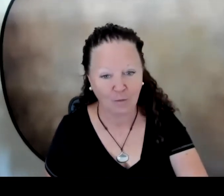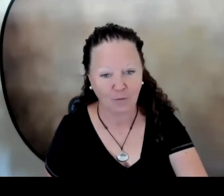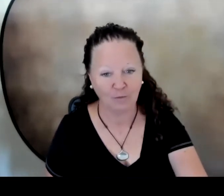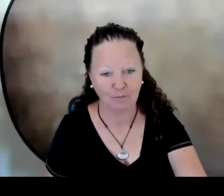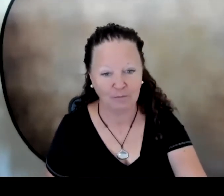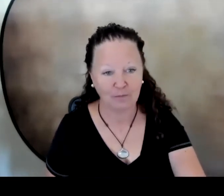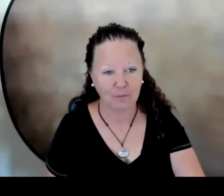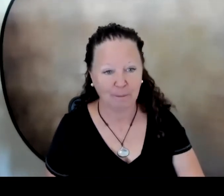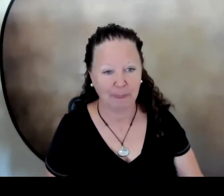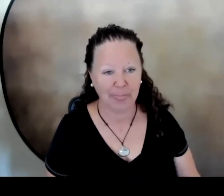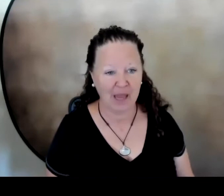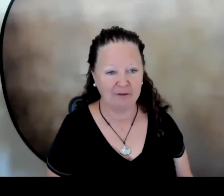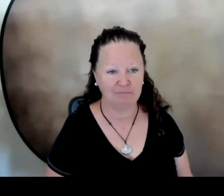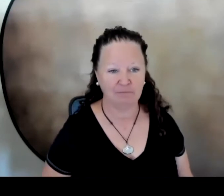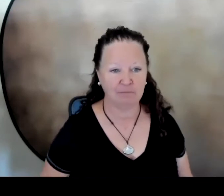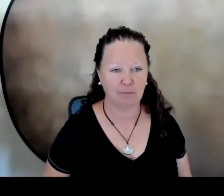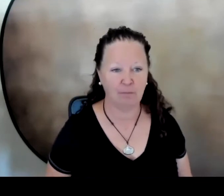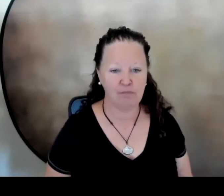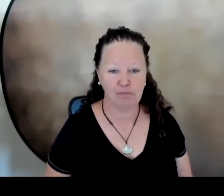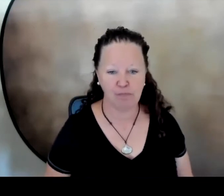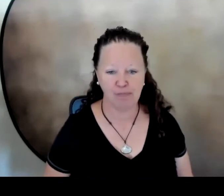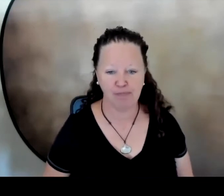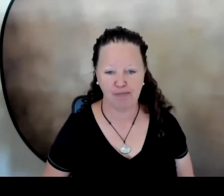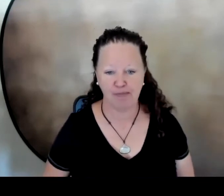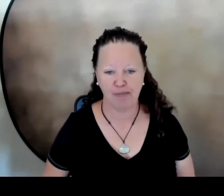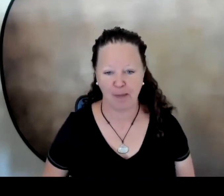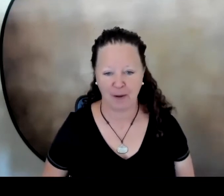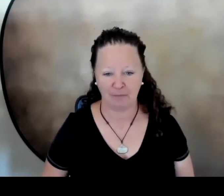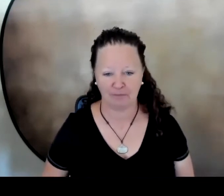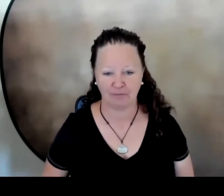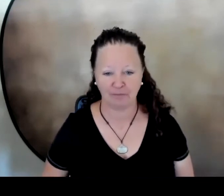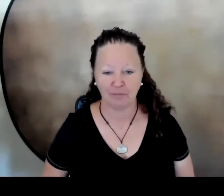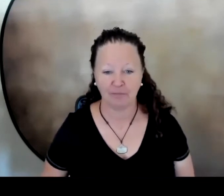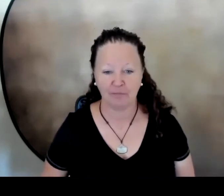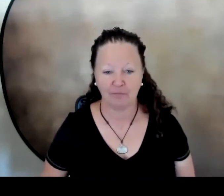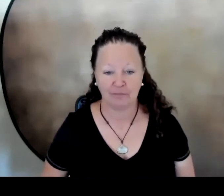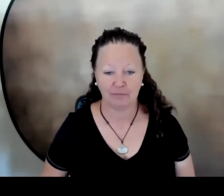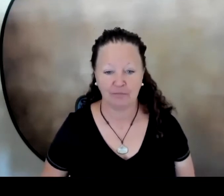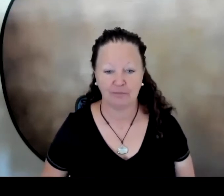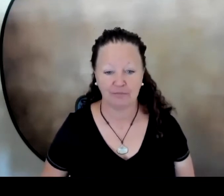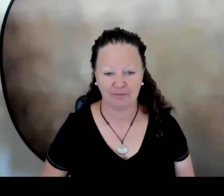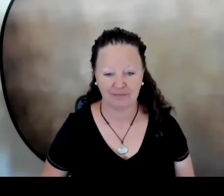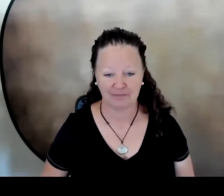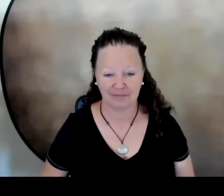I mean, this is kind of cheating, but have you heard of pho? Have we talked about pho?